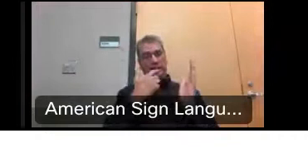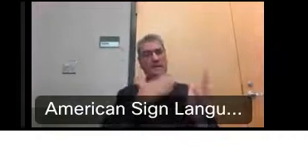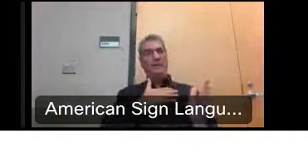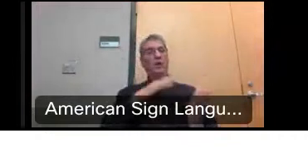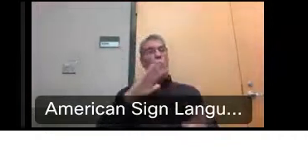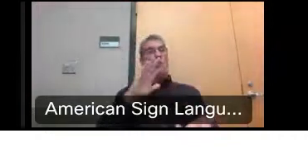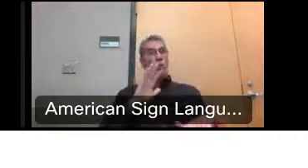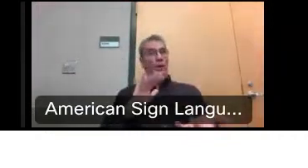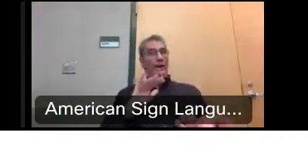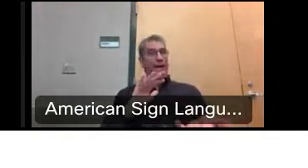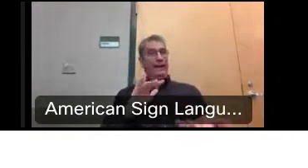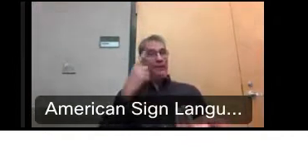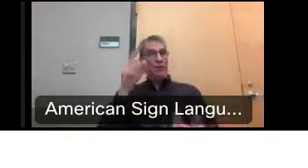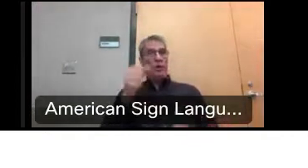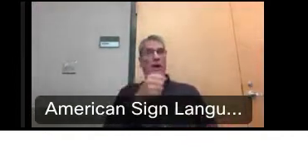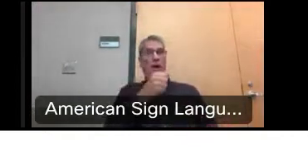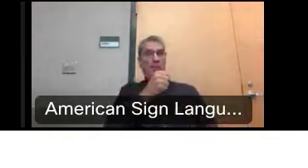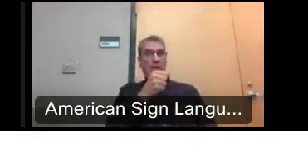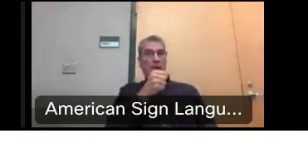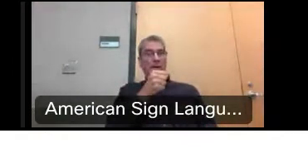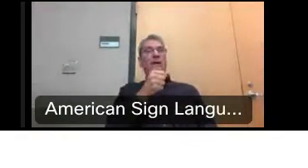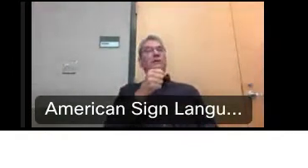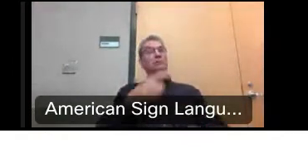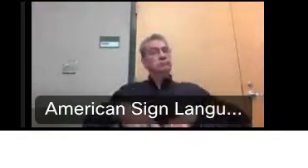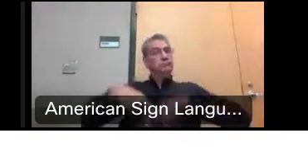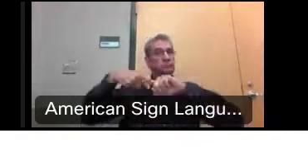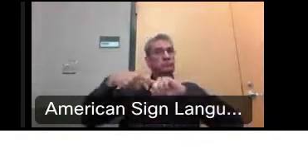microphone so that virtual people. Can hear the questions the people are actually